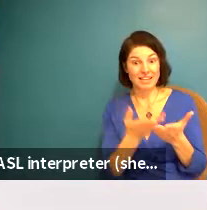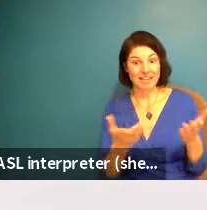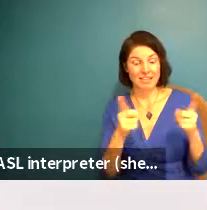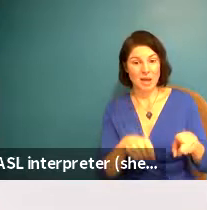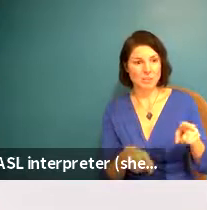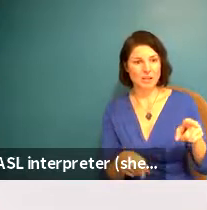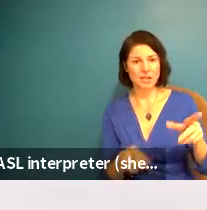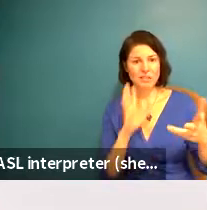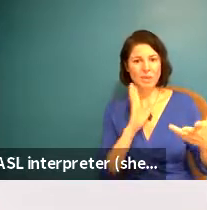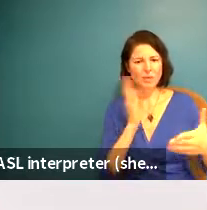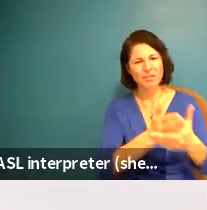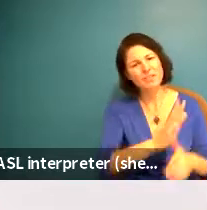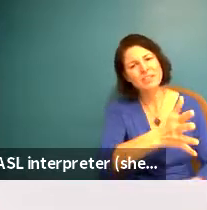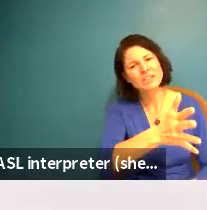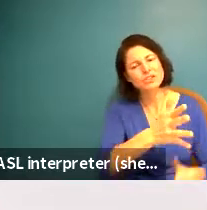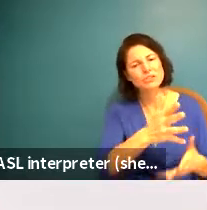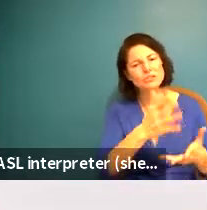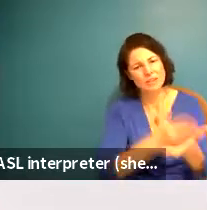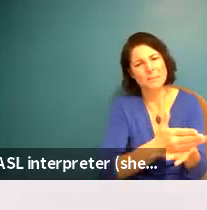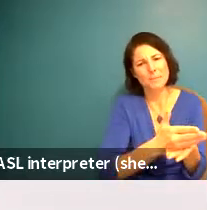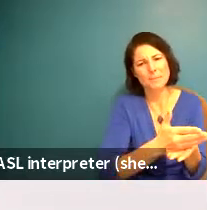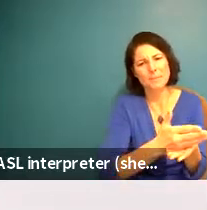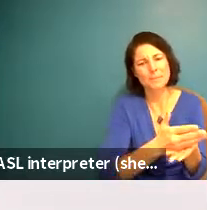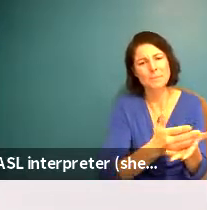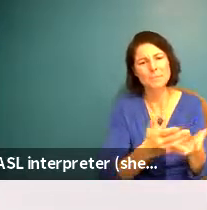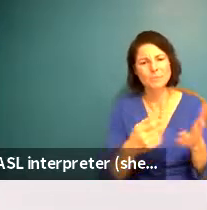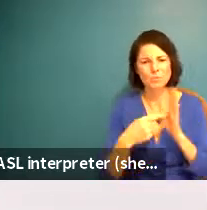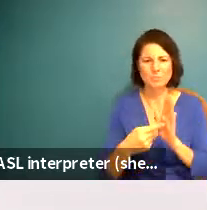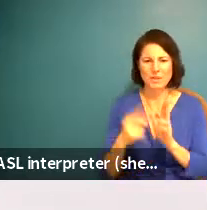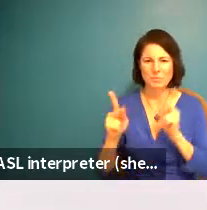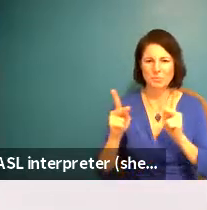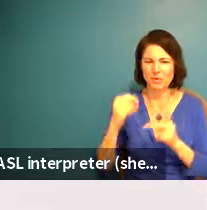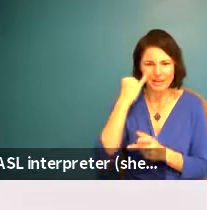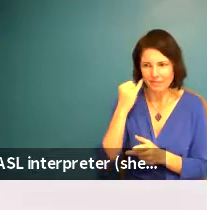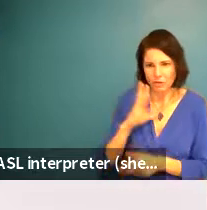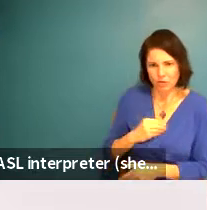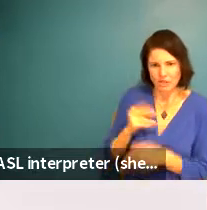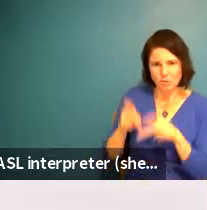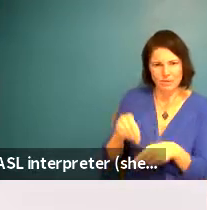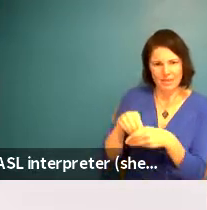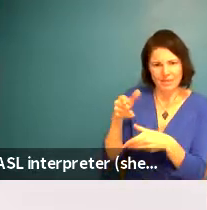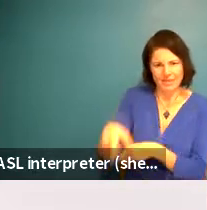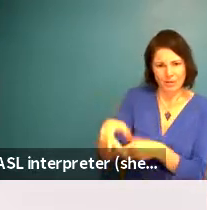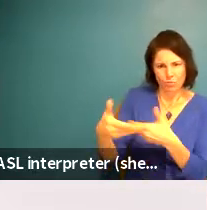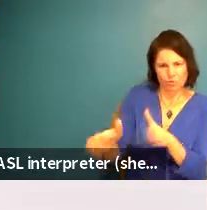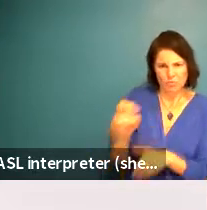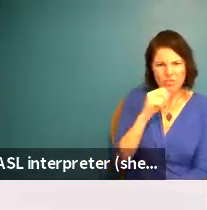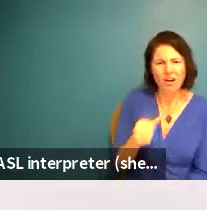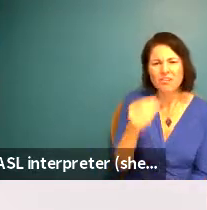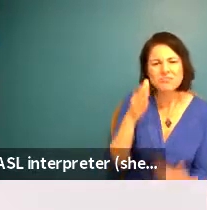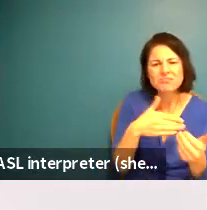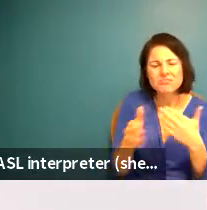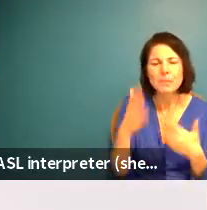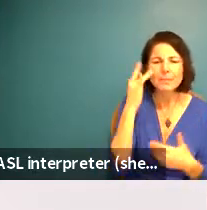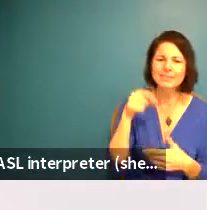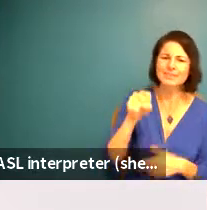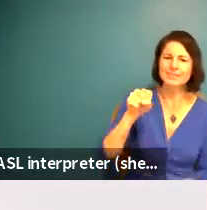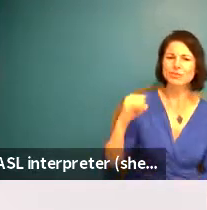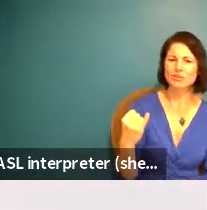up against what's going on, on behalf of trans people everywhere, because they see transphobia as a social justice issue. And